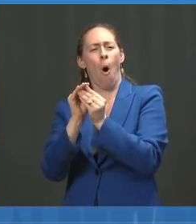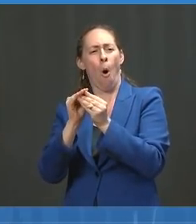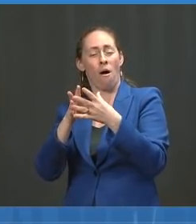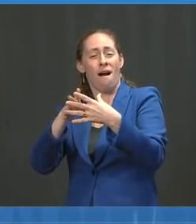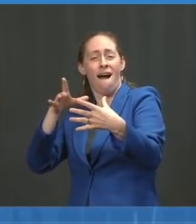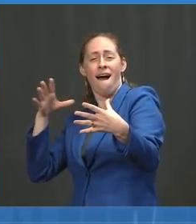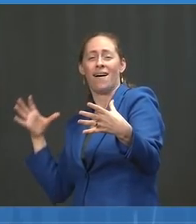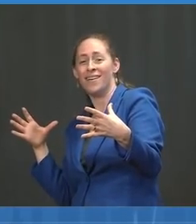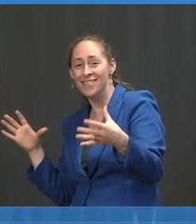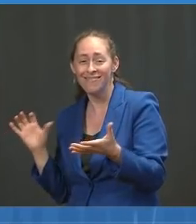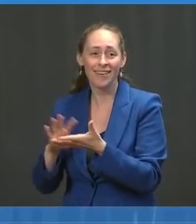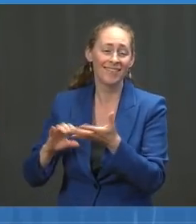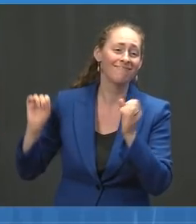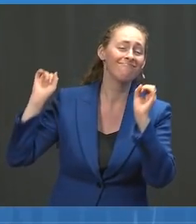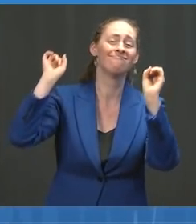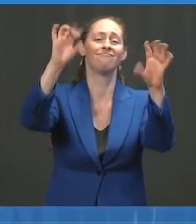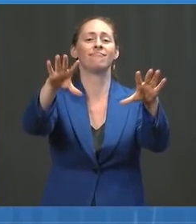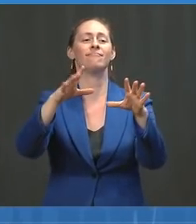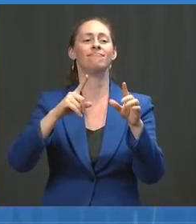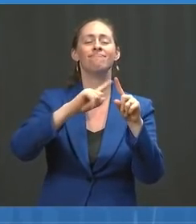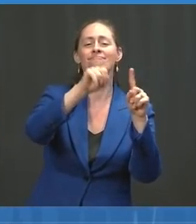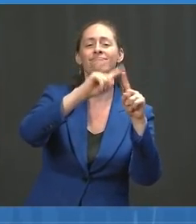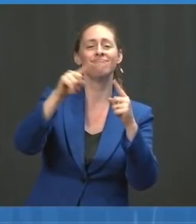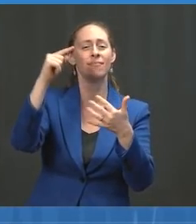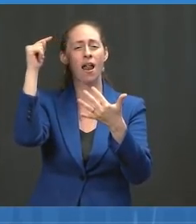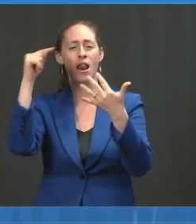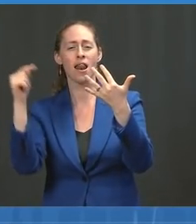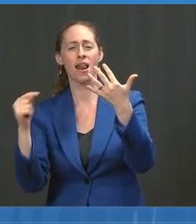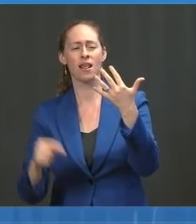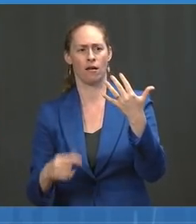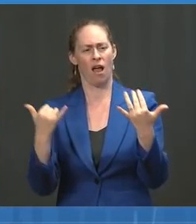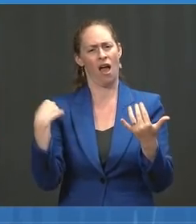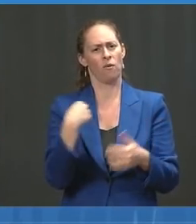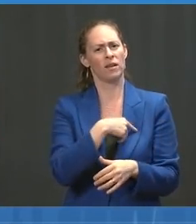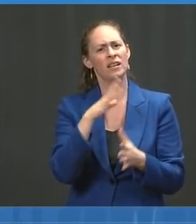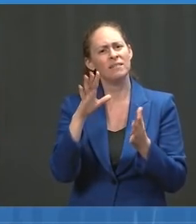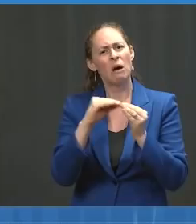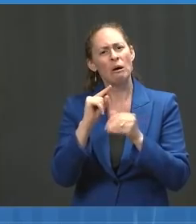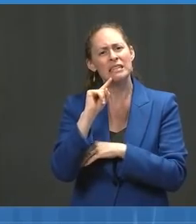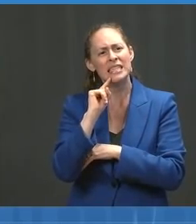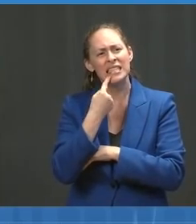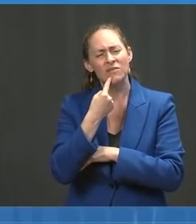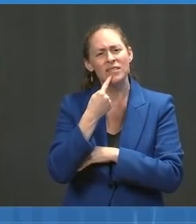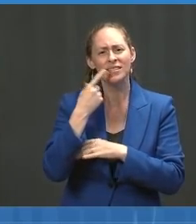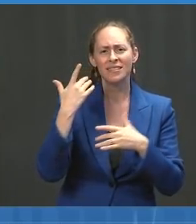We are acting aggressively to stay ahead of the virus and are planning for booster shots